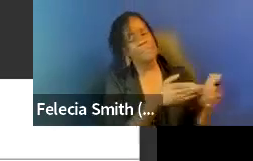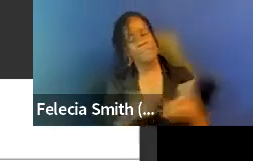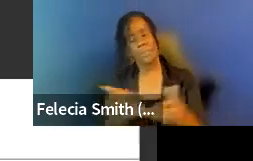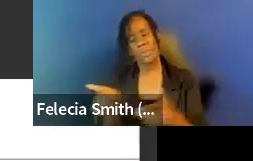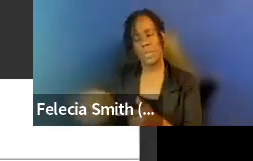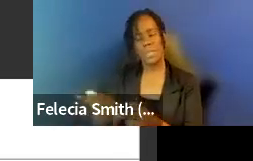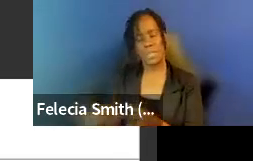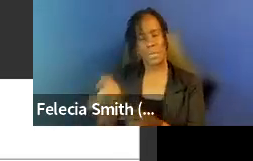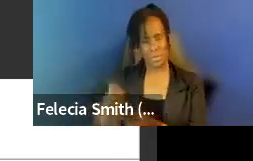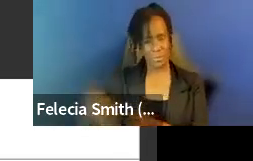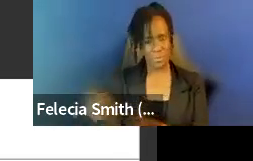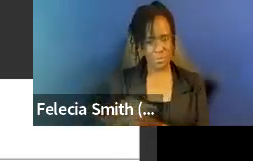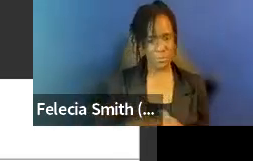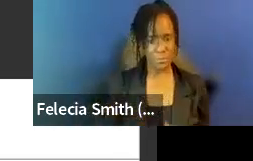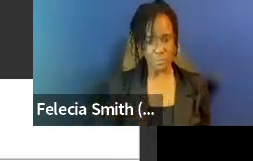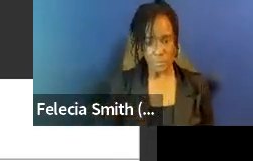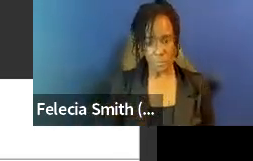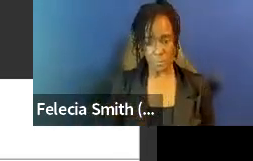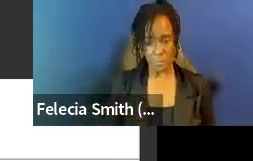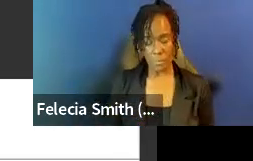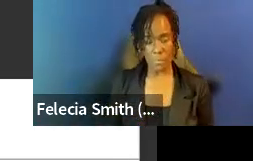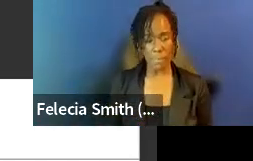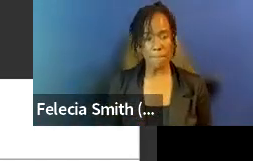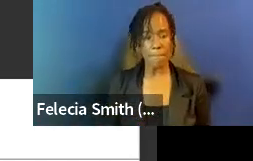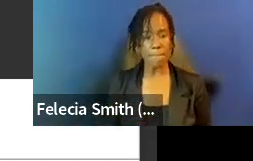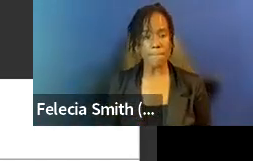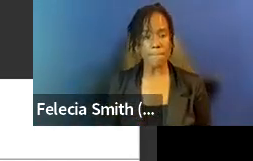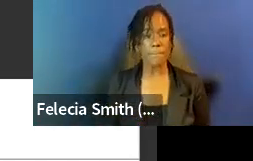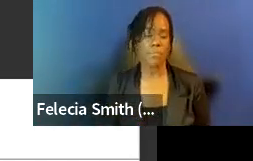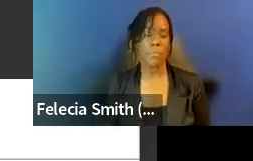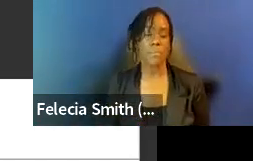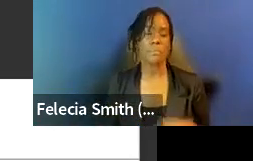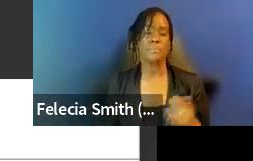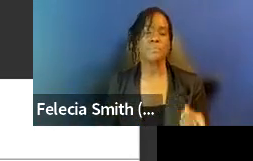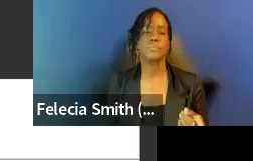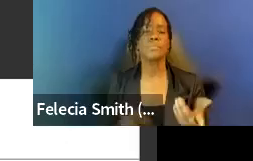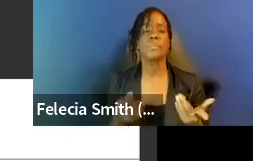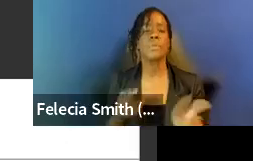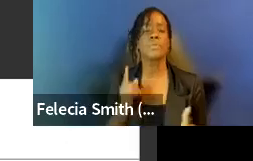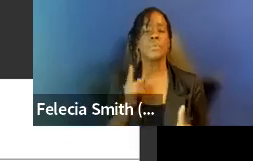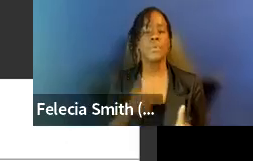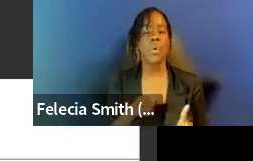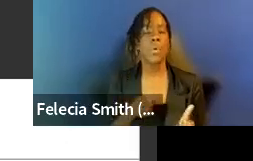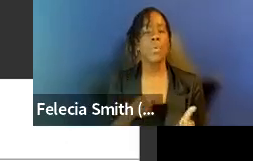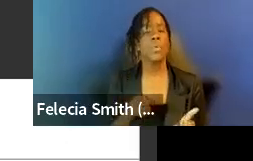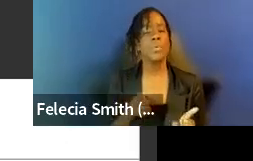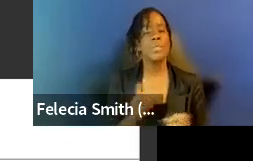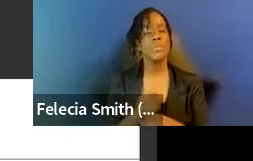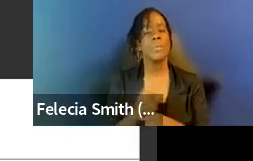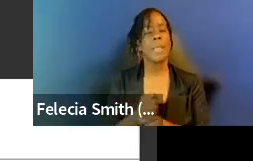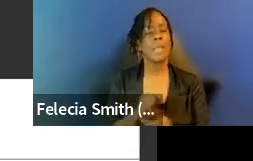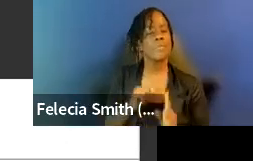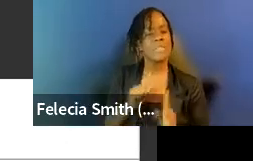type of work. And as opposed to again focusing on the average user and the